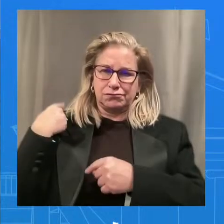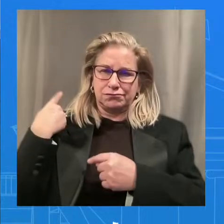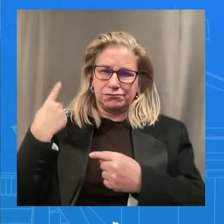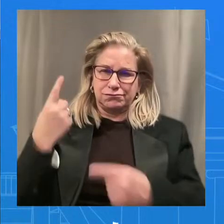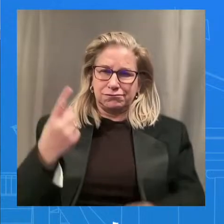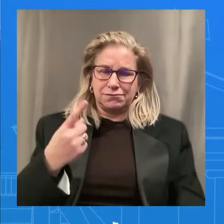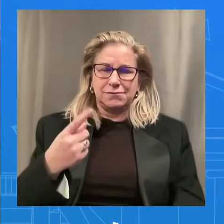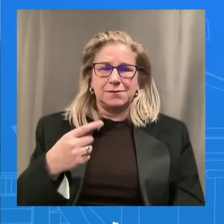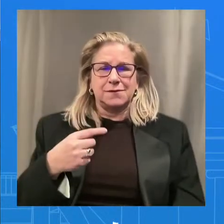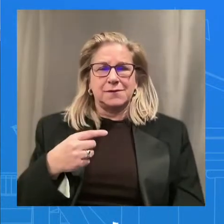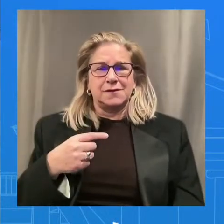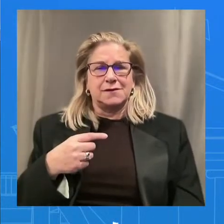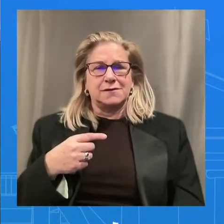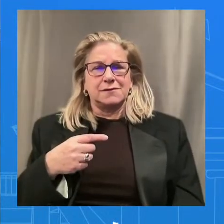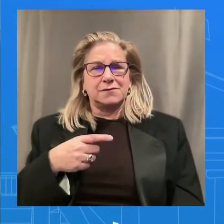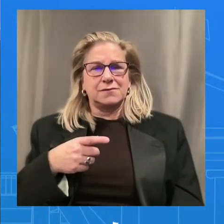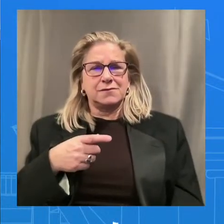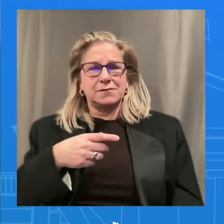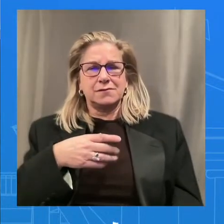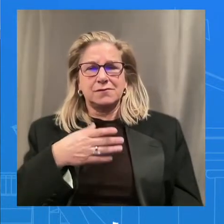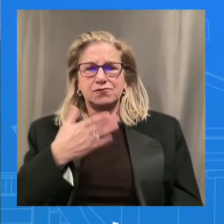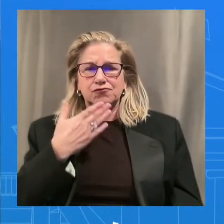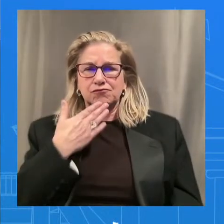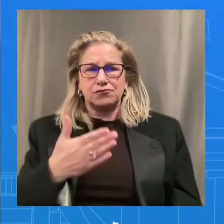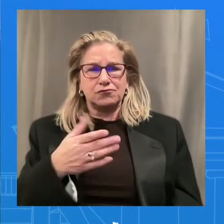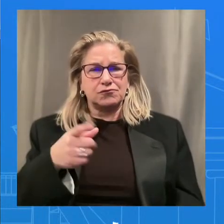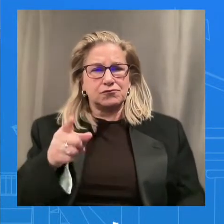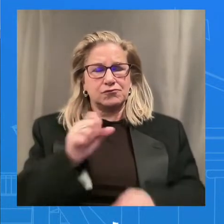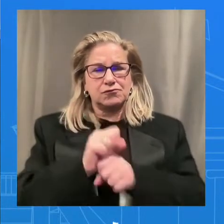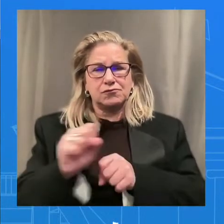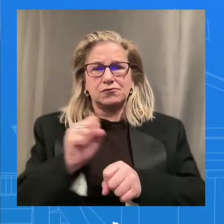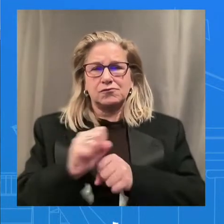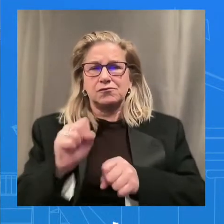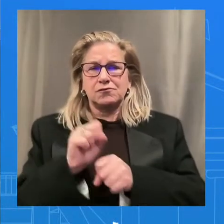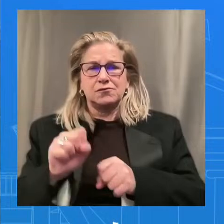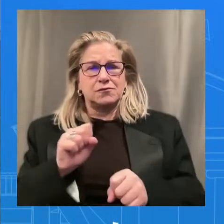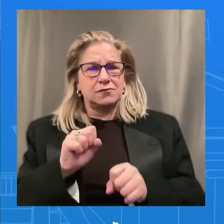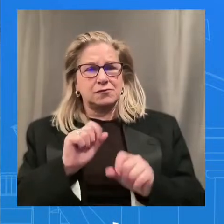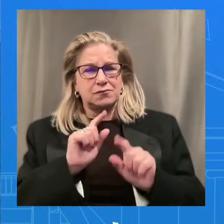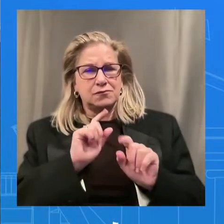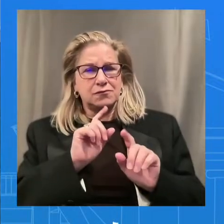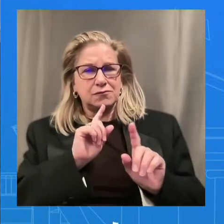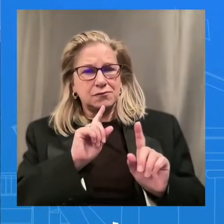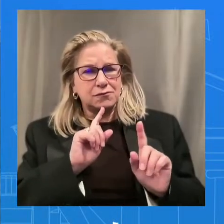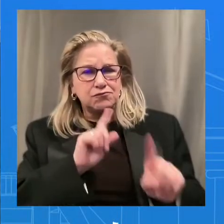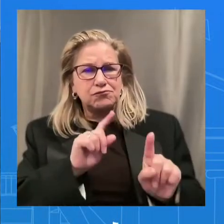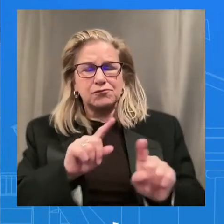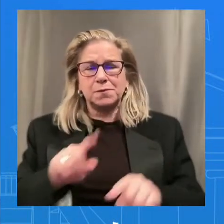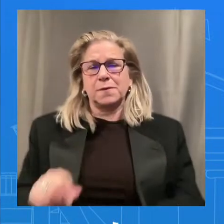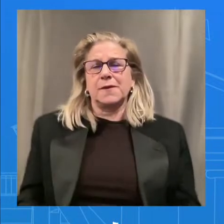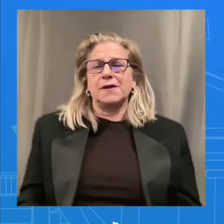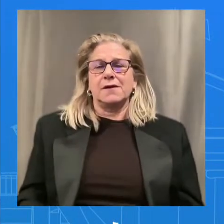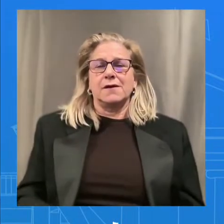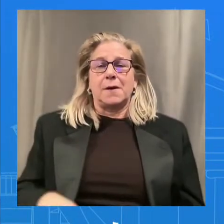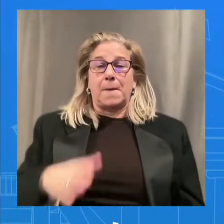This is, let’s say, one last dance. Right? I don’t know how I’m going to fill my -- my dance card now. How -- how will I fill that void without you?